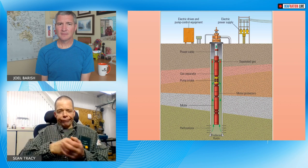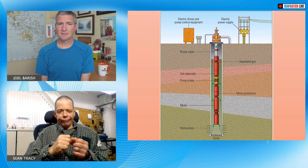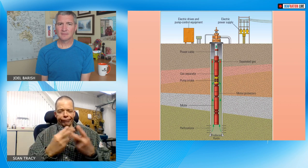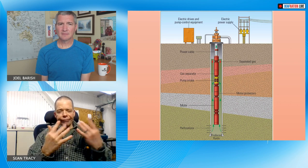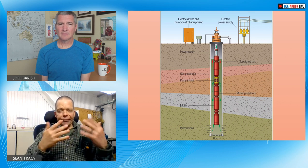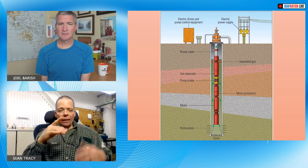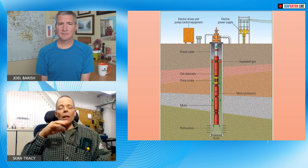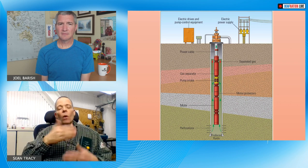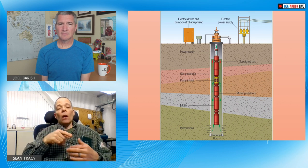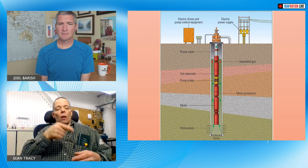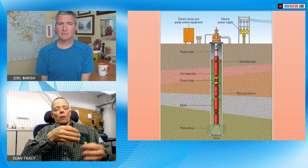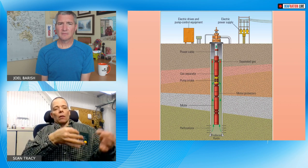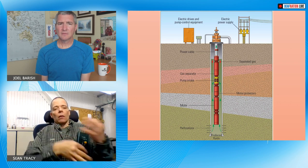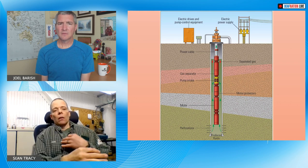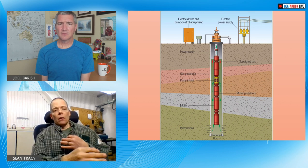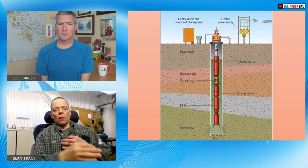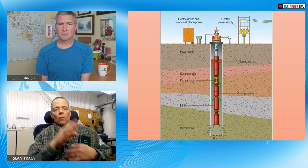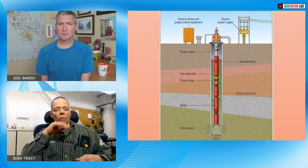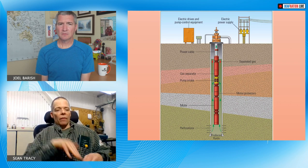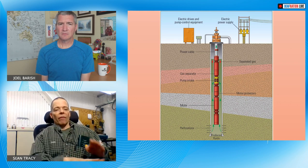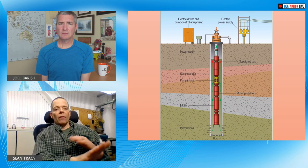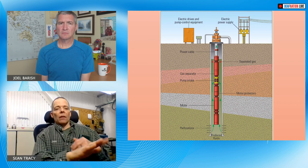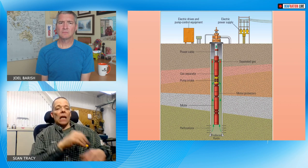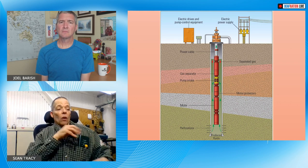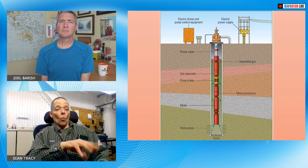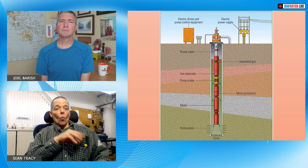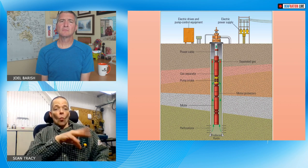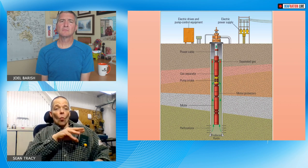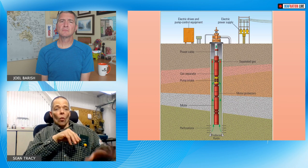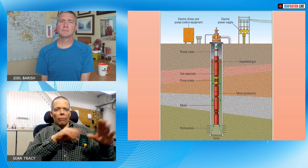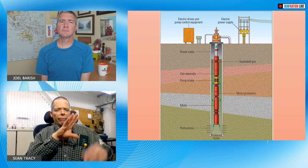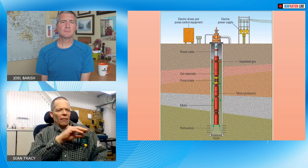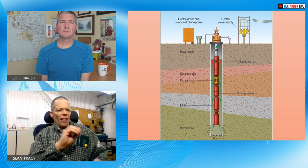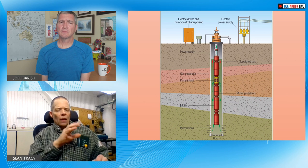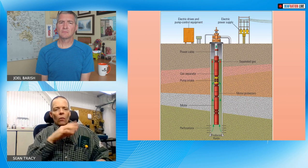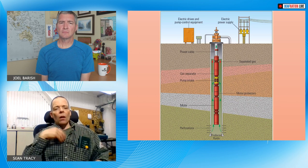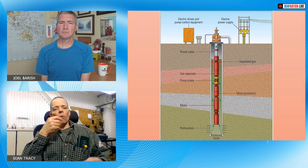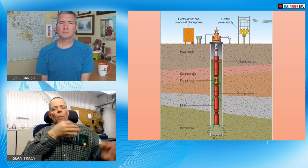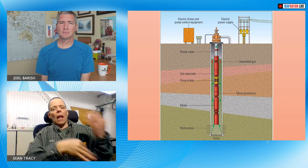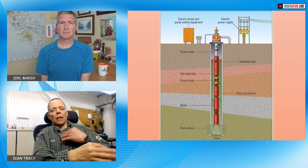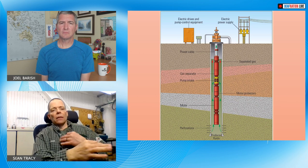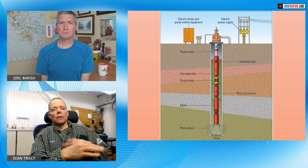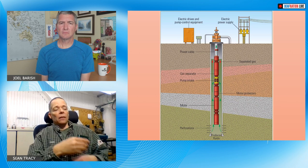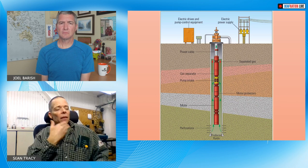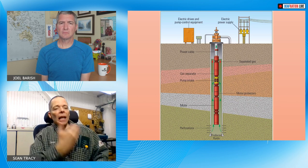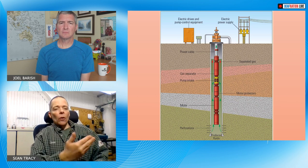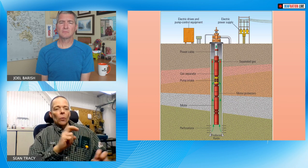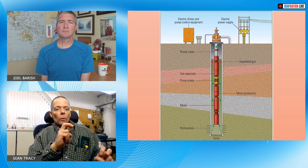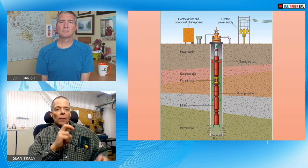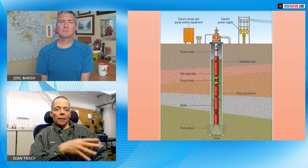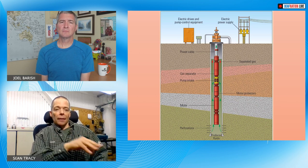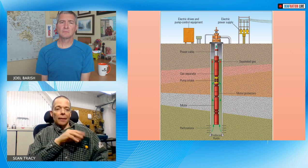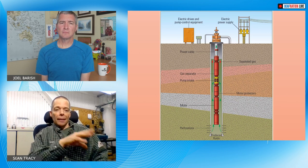what it does is pump water in rather than sucking the oil out. We basically replace the water and say "thank you" for